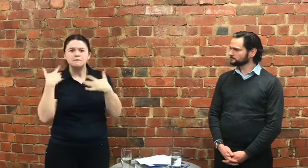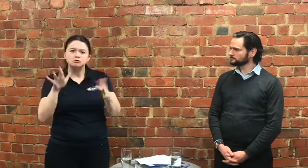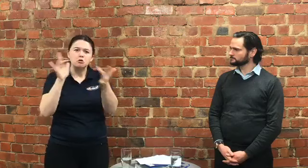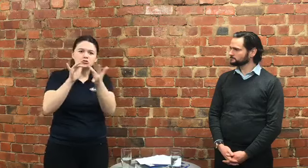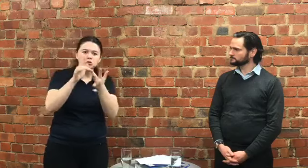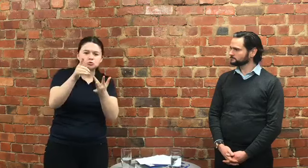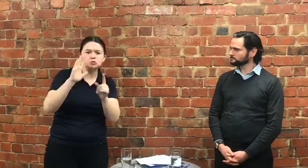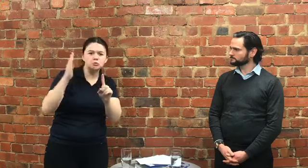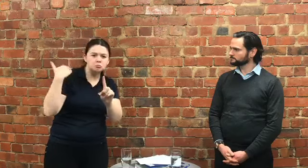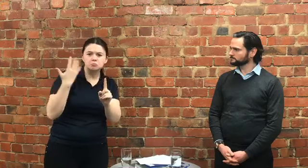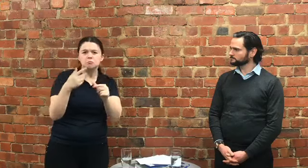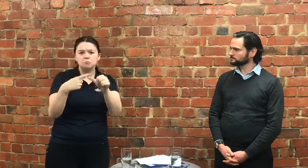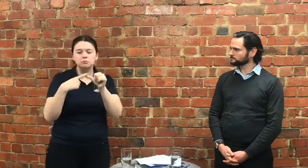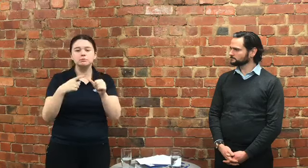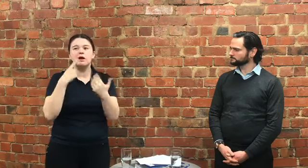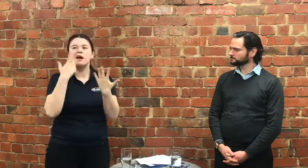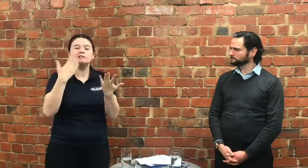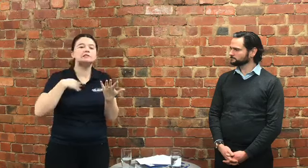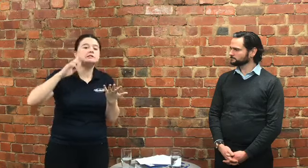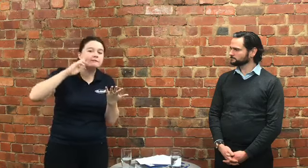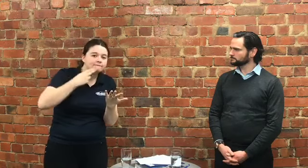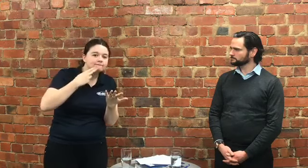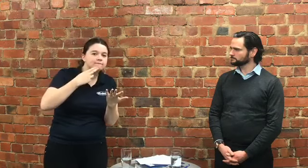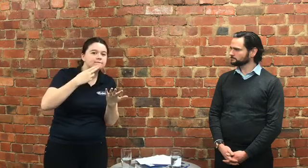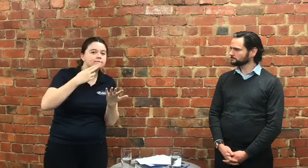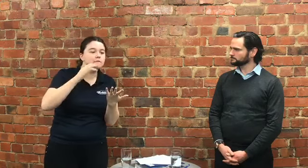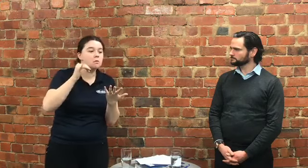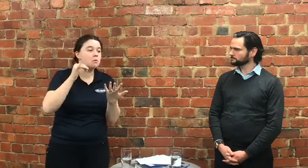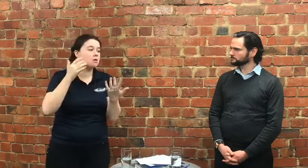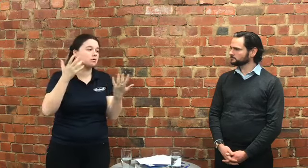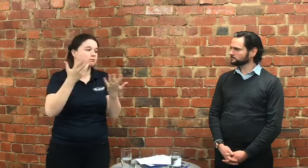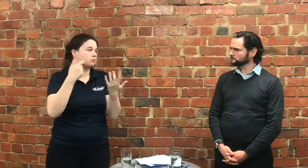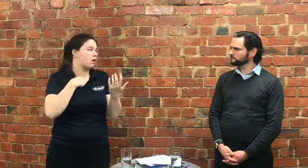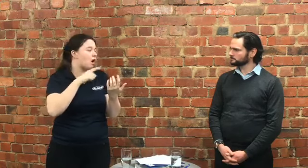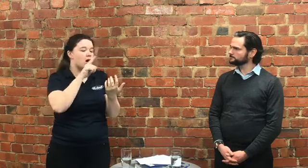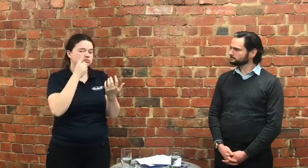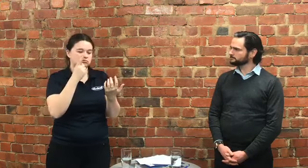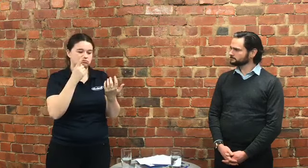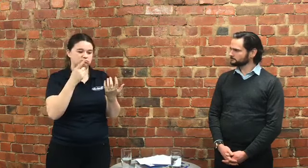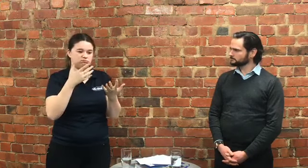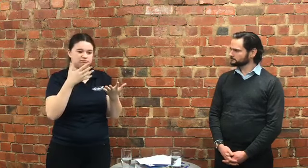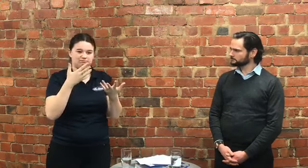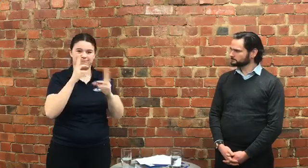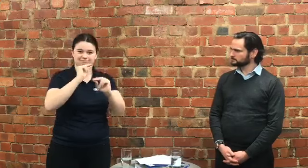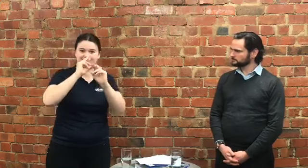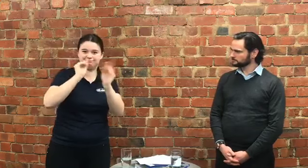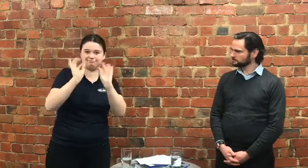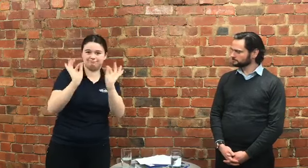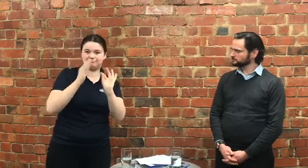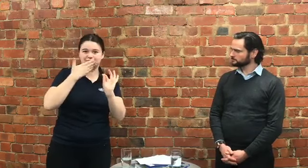Just to make sure that all the information is there, that they realise that you're a deaf person,